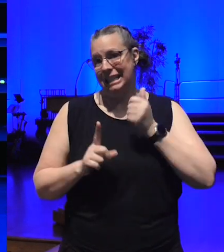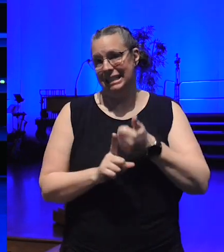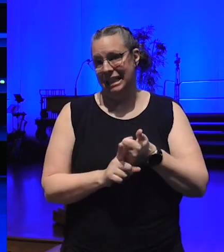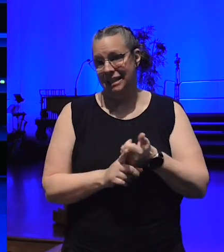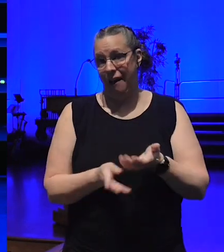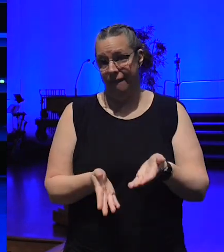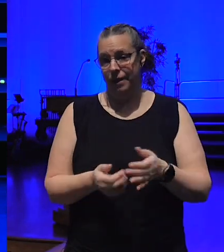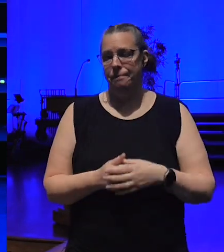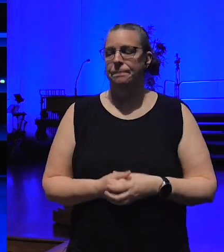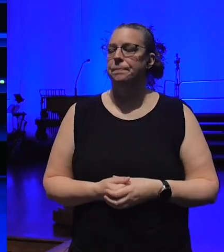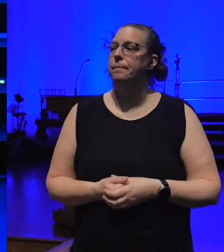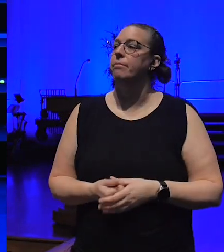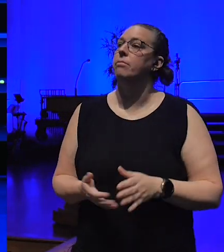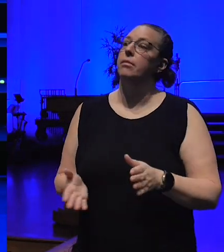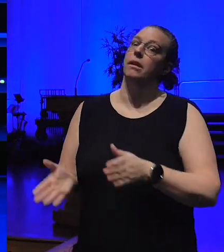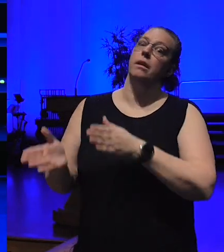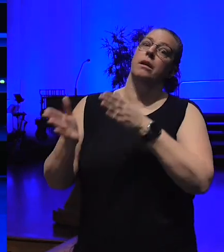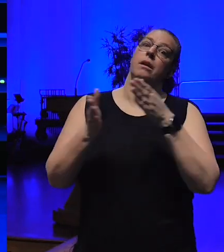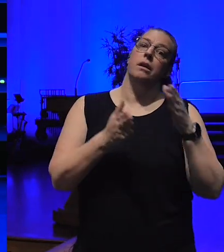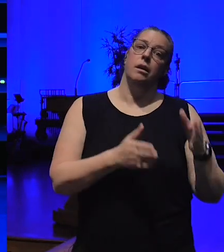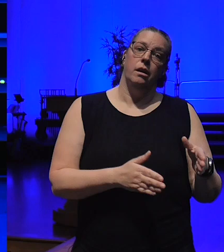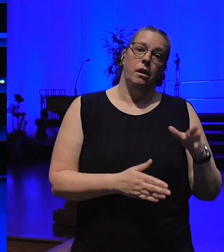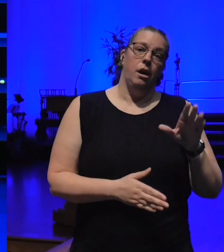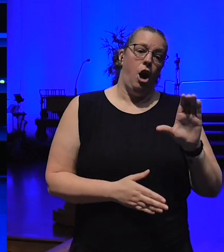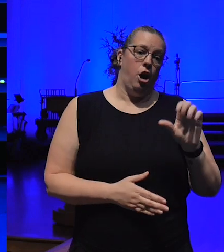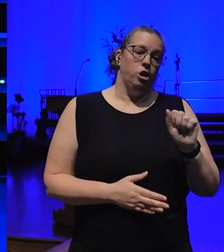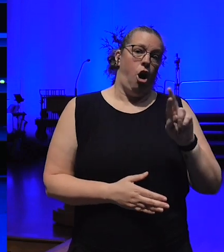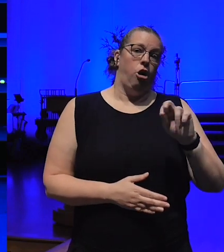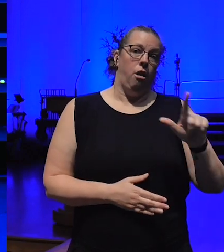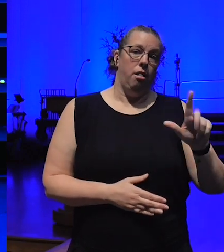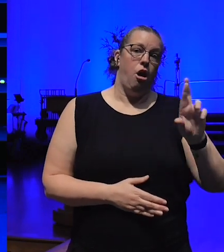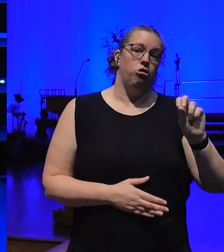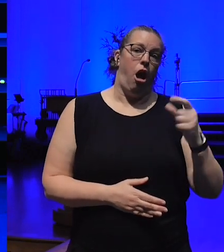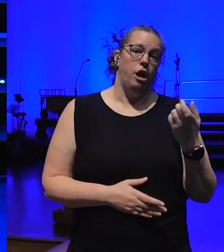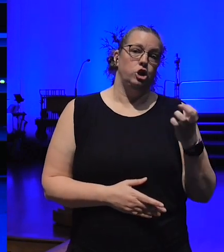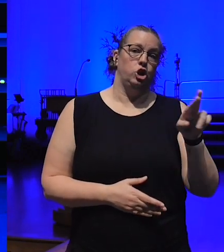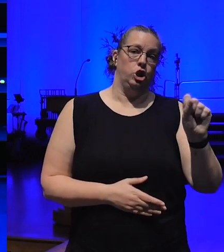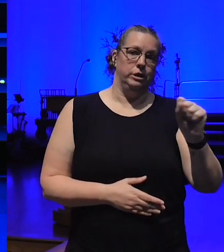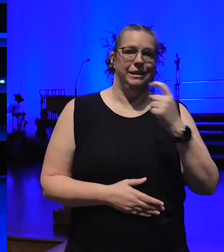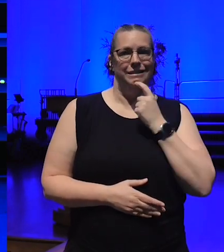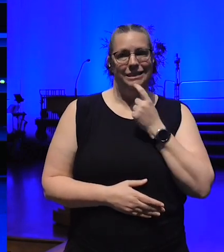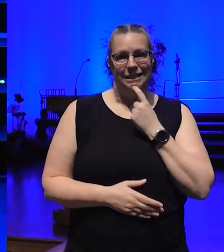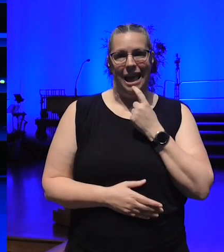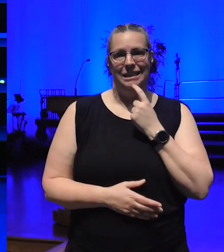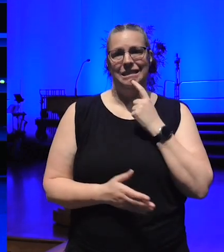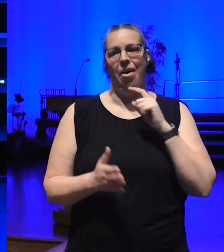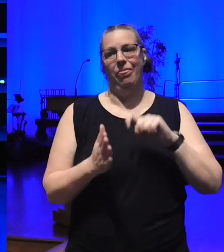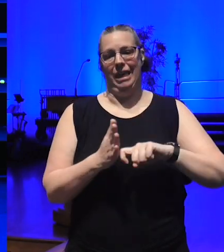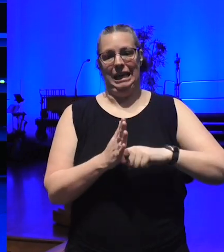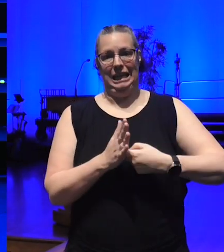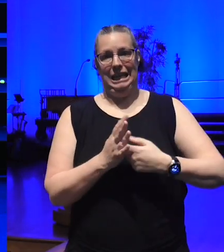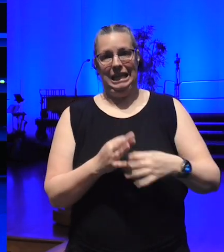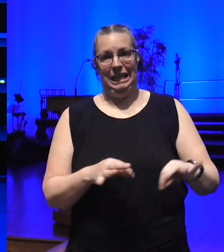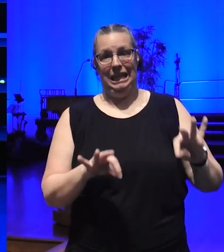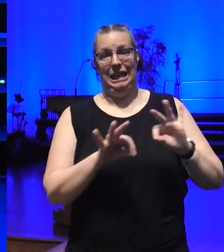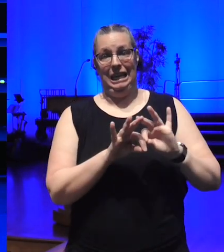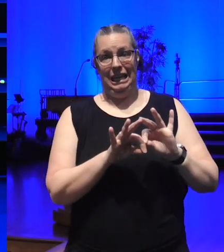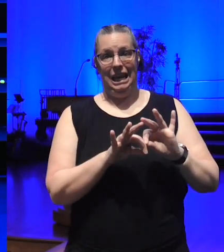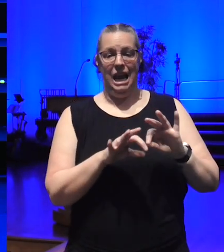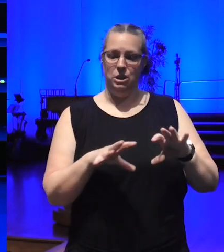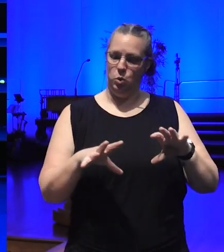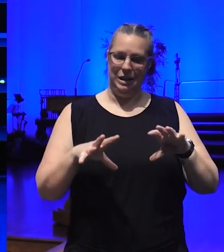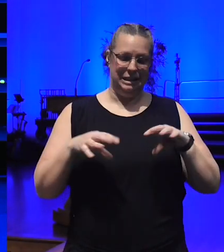another great psychologist Carl Rogers said that the key is to accept ourselves not as products